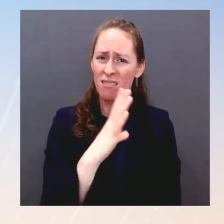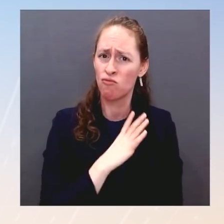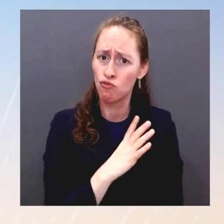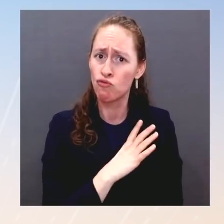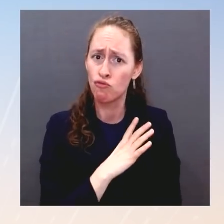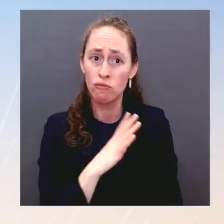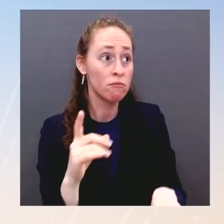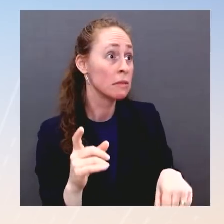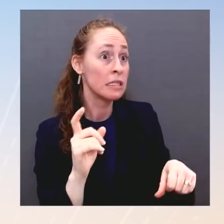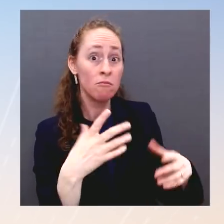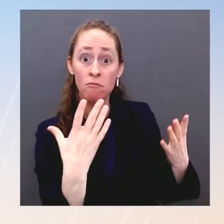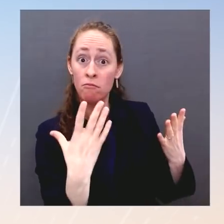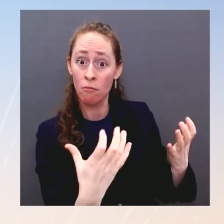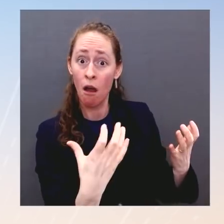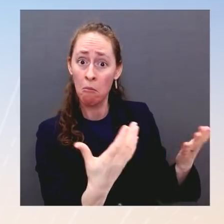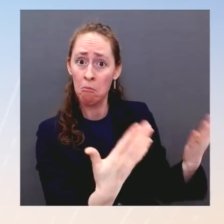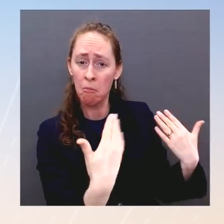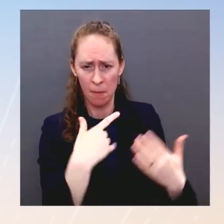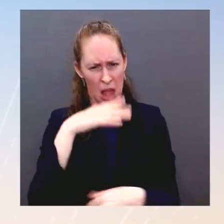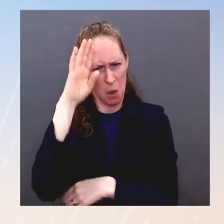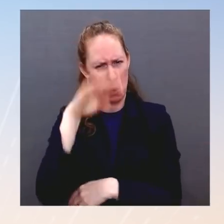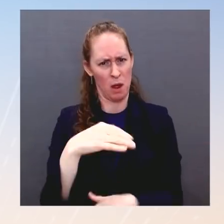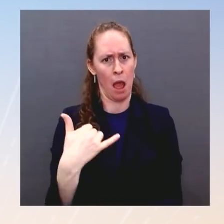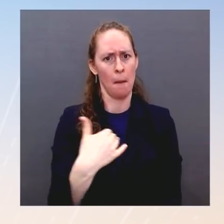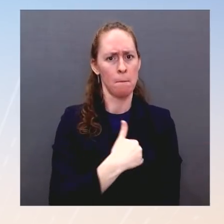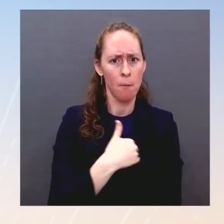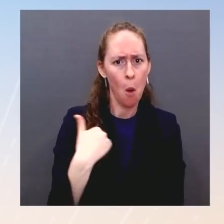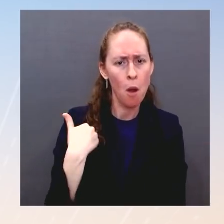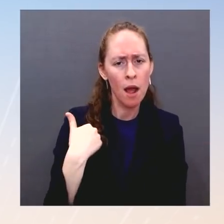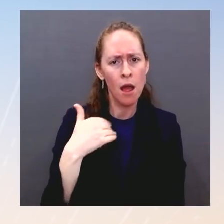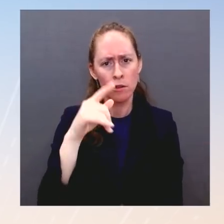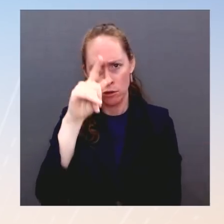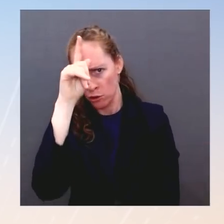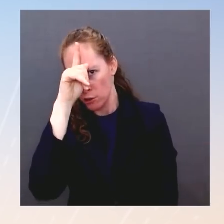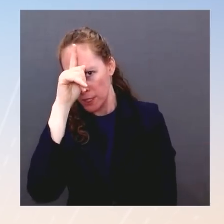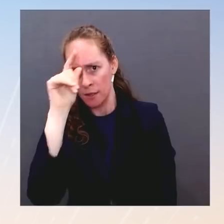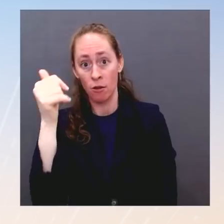and there are probably others who have made those comments. So, we are really working in close lockstep